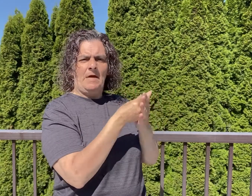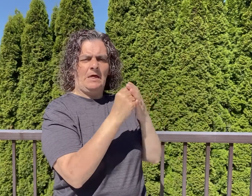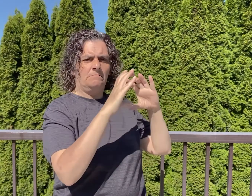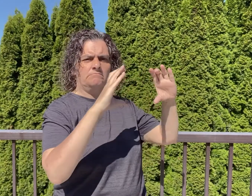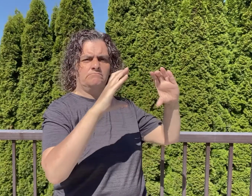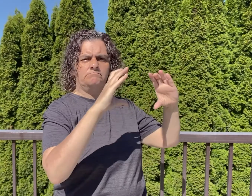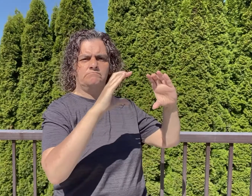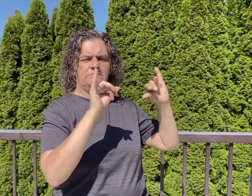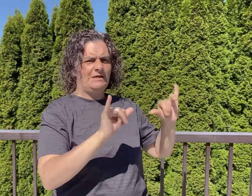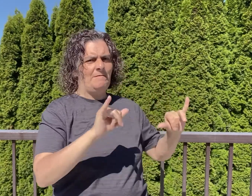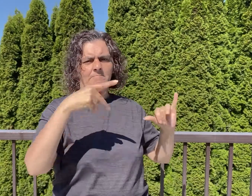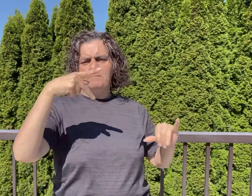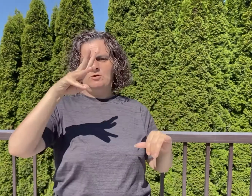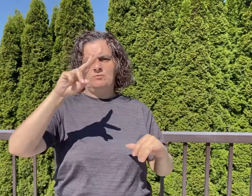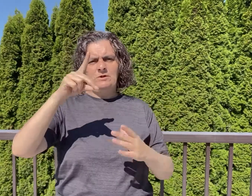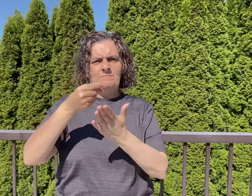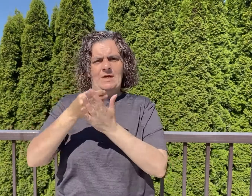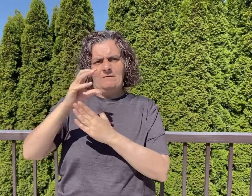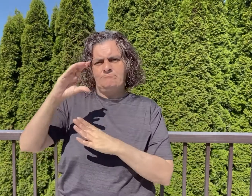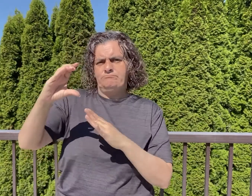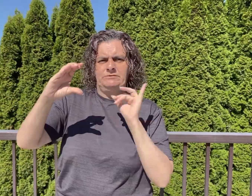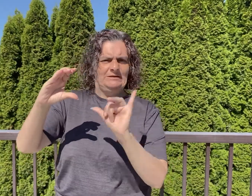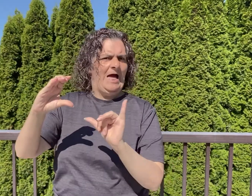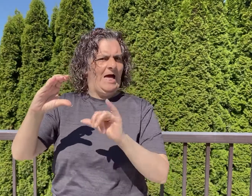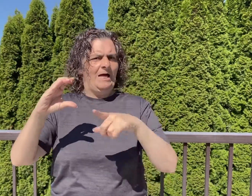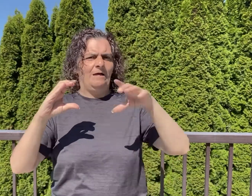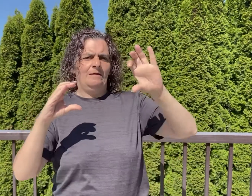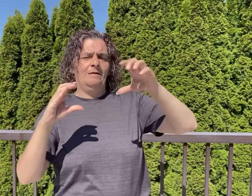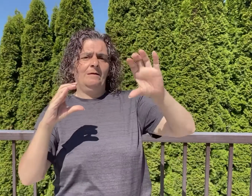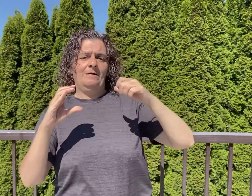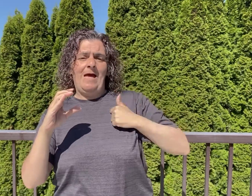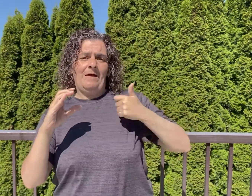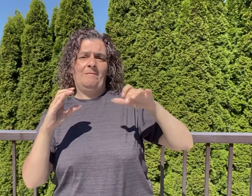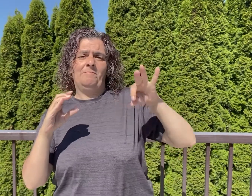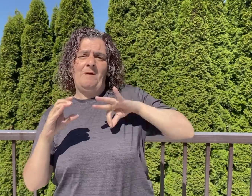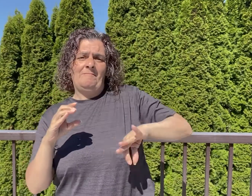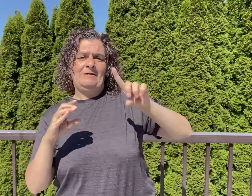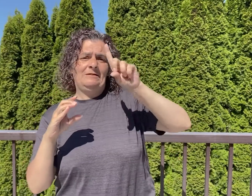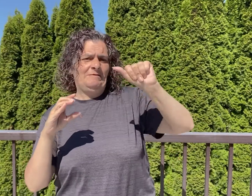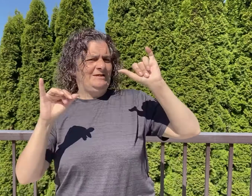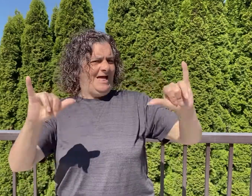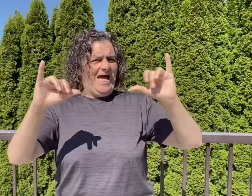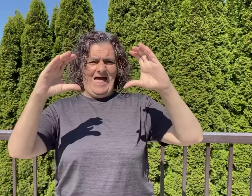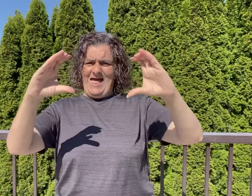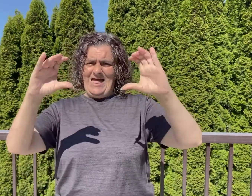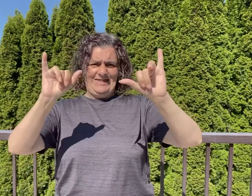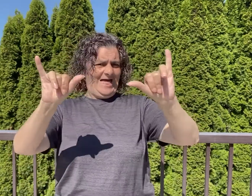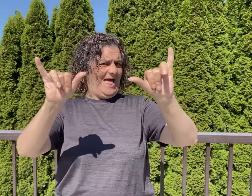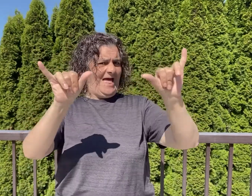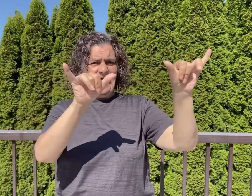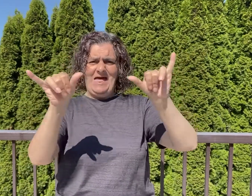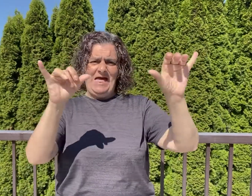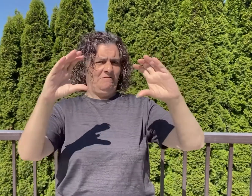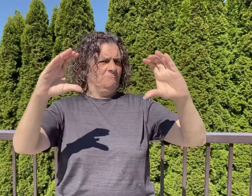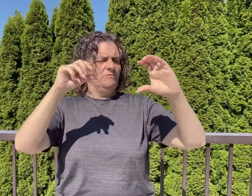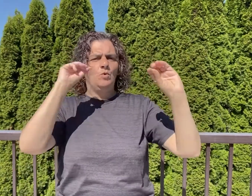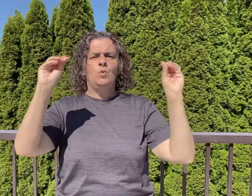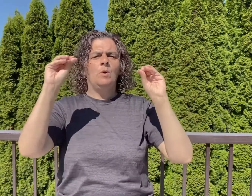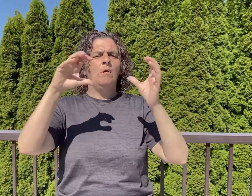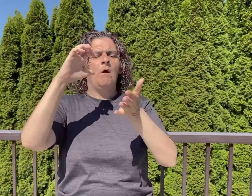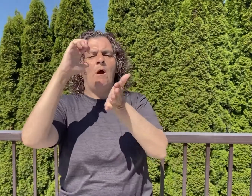will not be affected, no adjustments will be made.